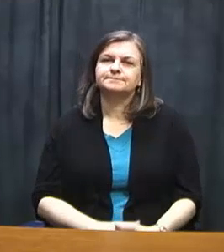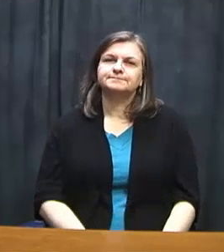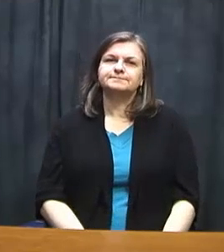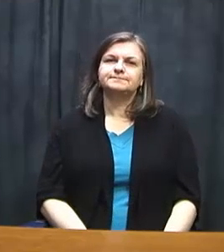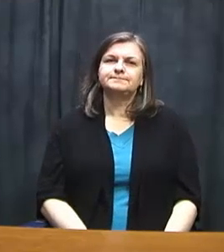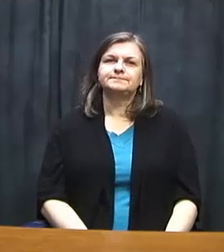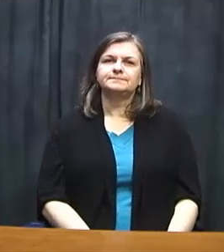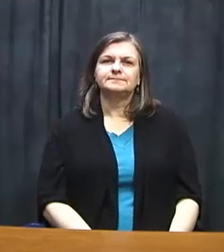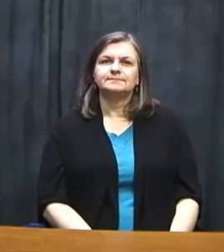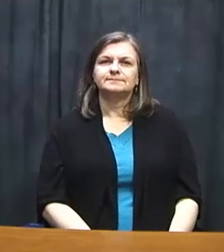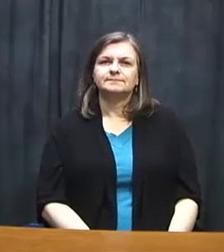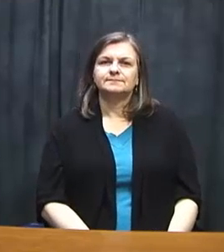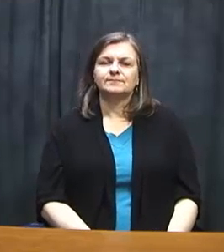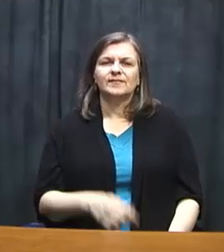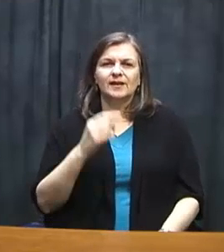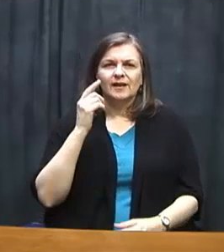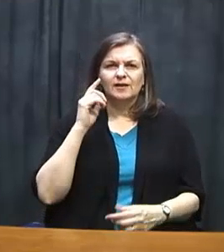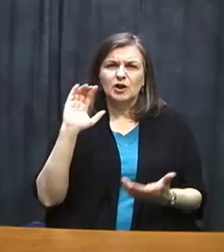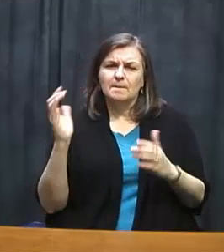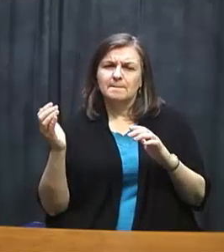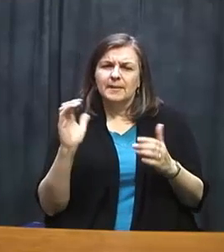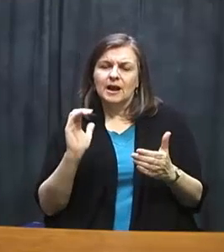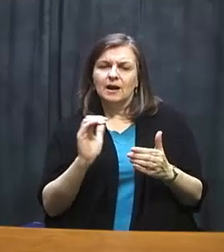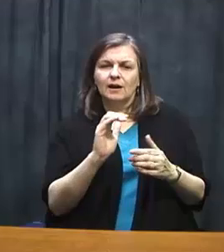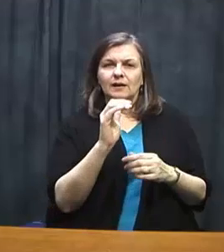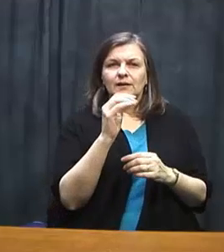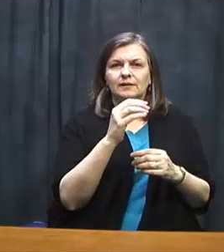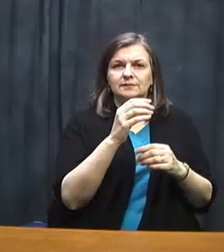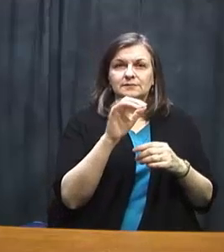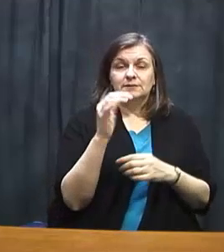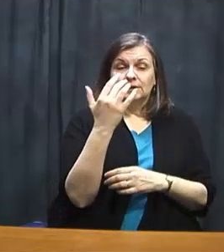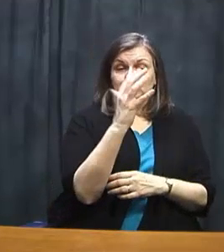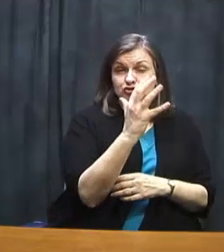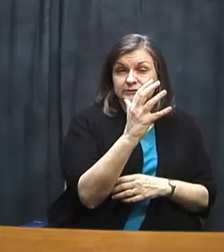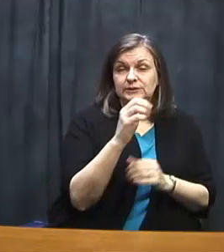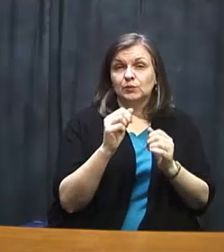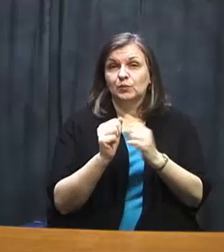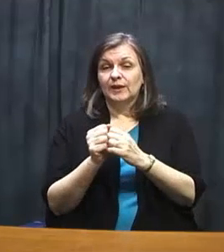well, think about a pine tree-shape vs. an umbrella-shape